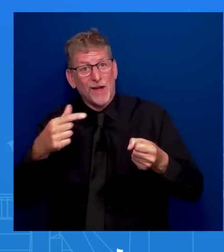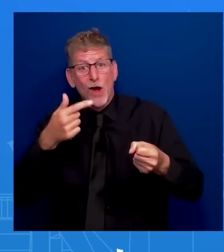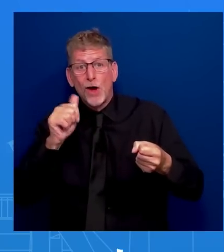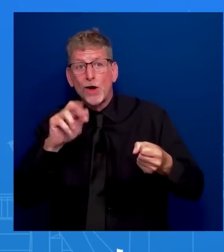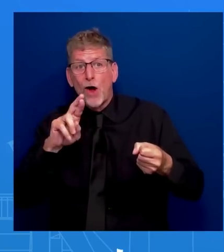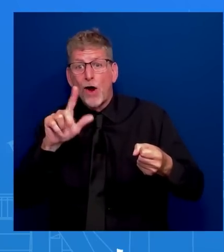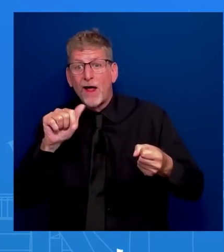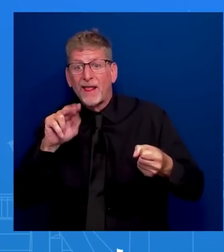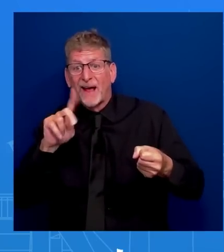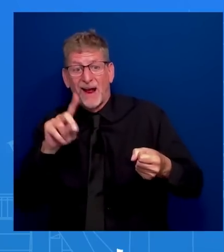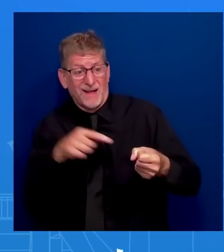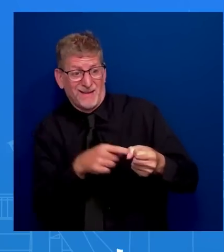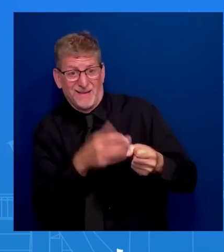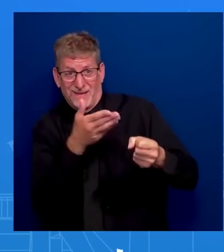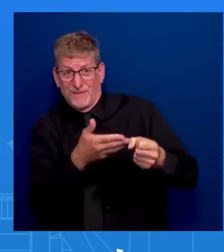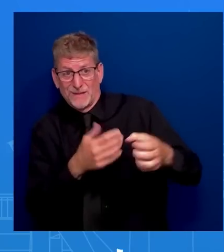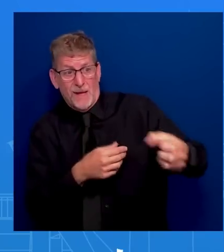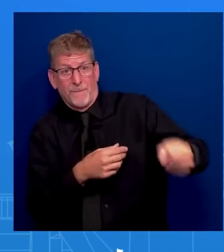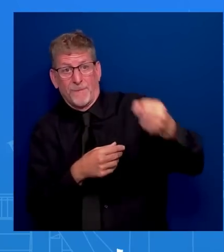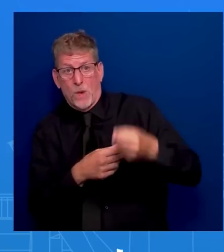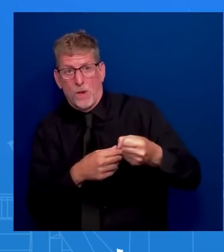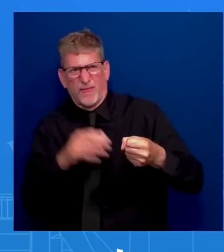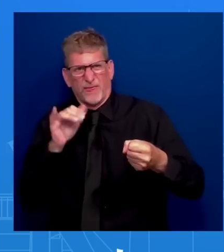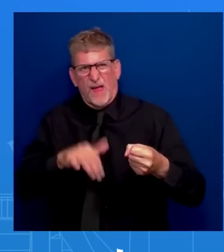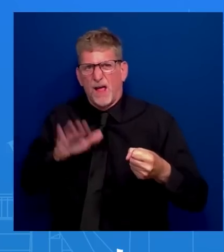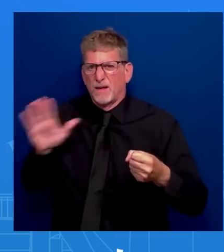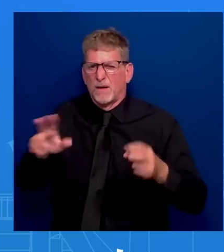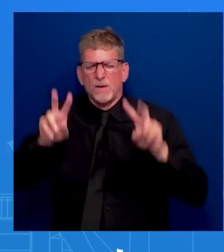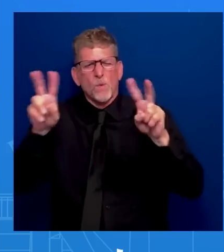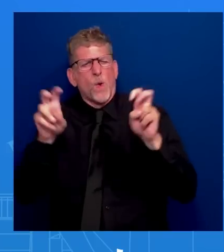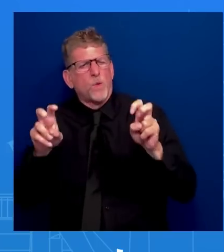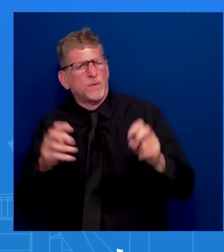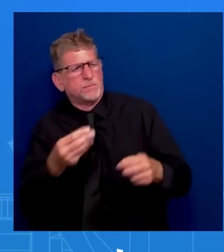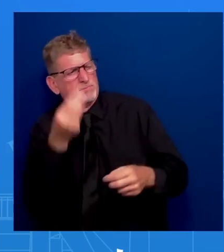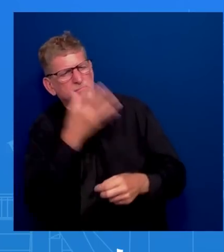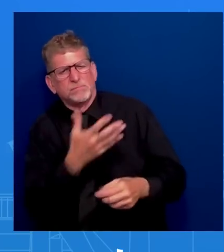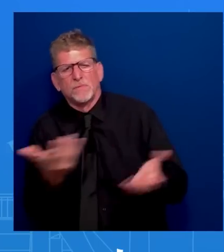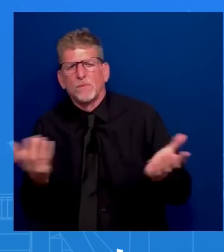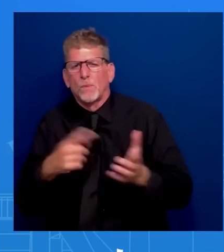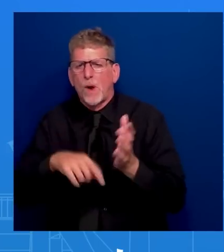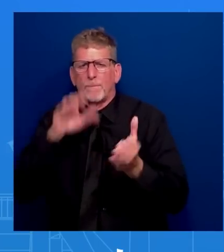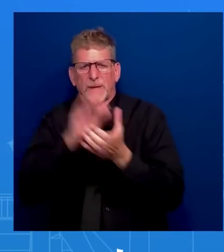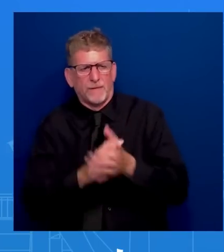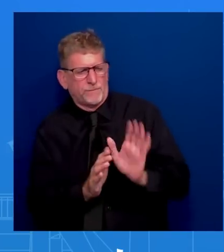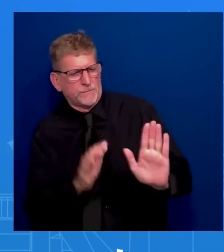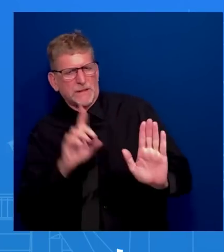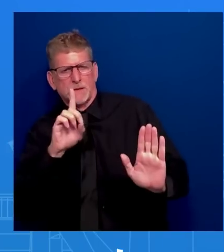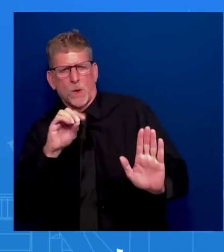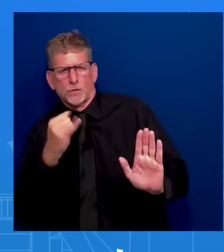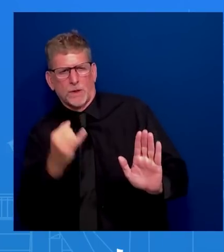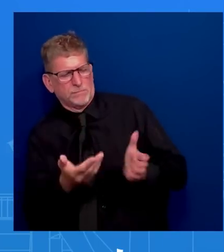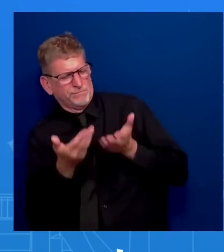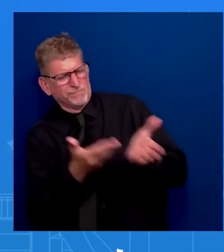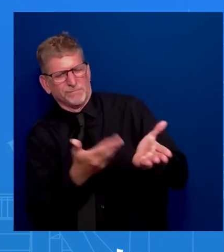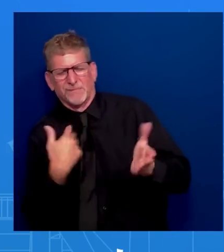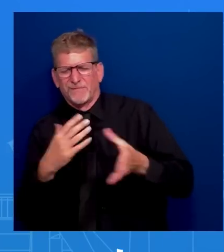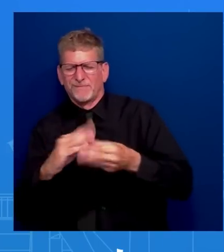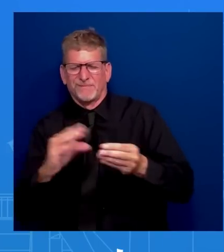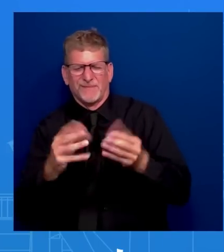to all of you just moments ago to you. The Press: Separately, the President visited -- well, we know that the Speaker of the House was here visiting with the President today.